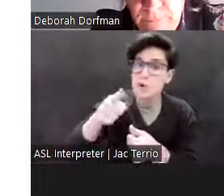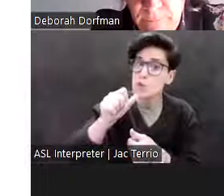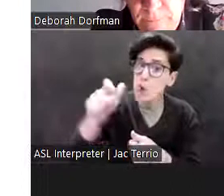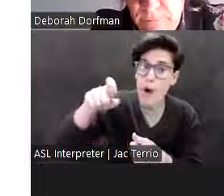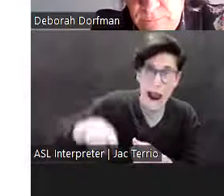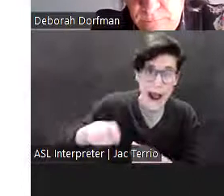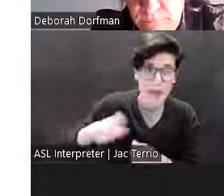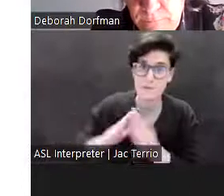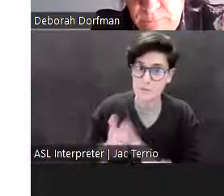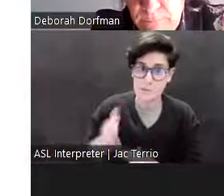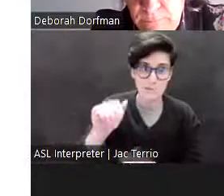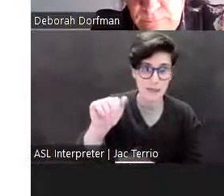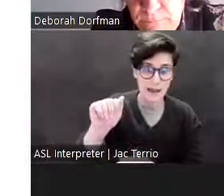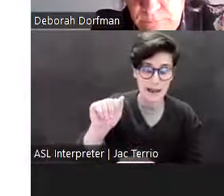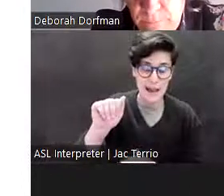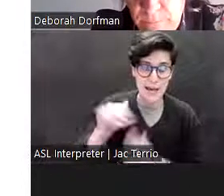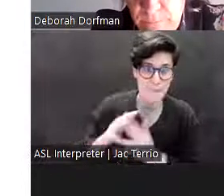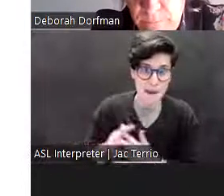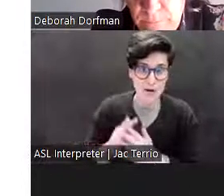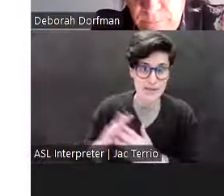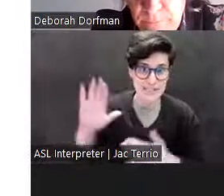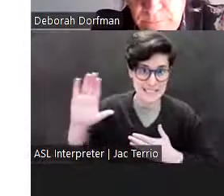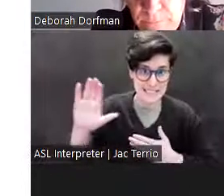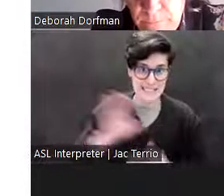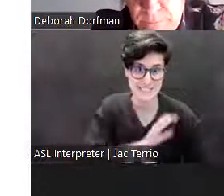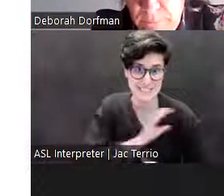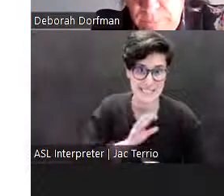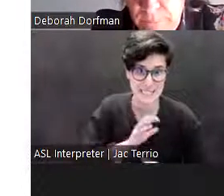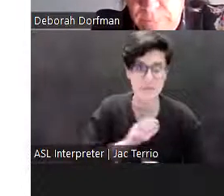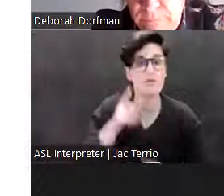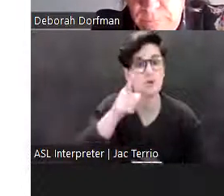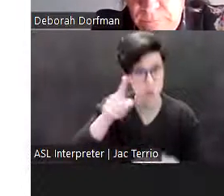with Disabilities Act. 15:10:56 It actually protects disabled workers,